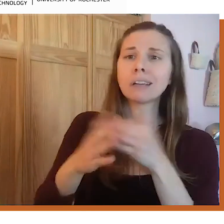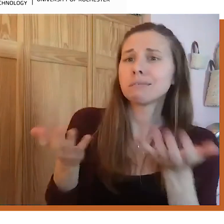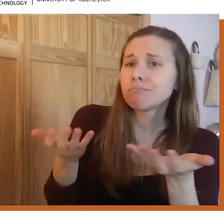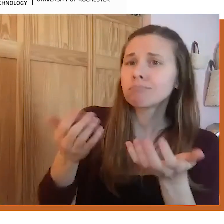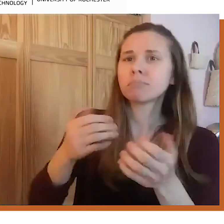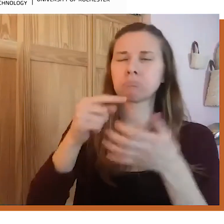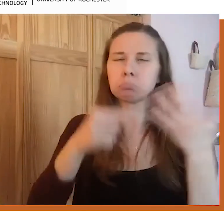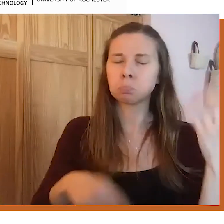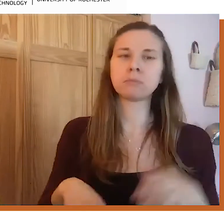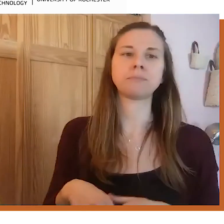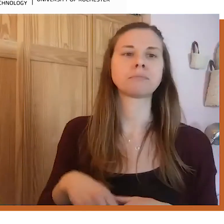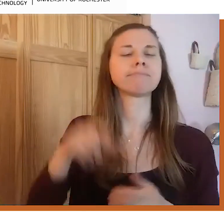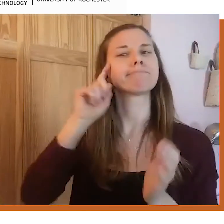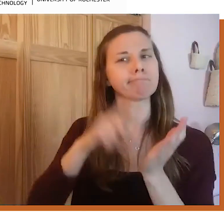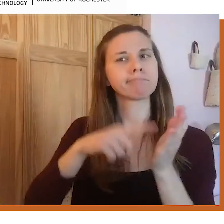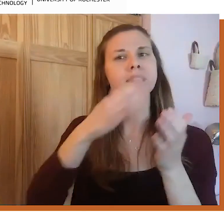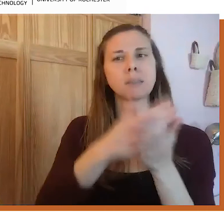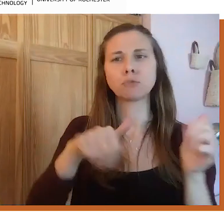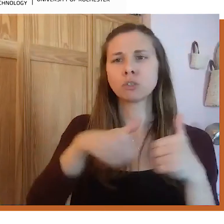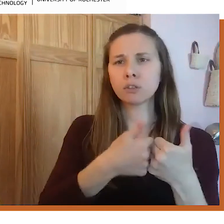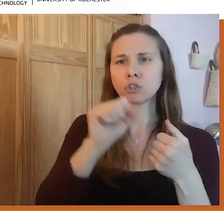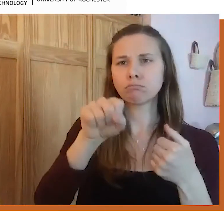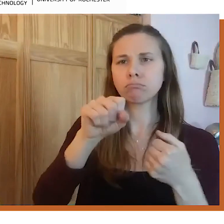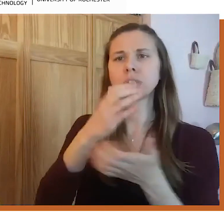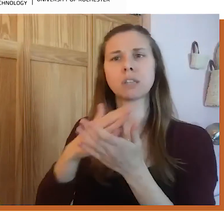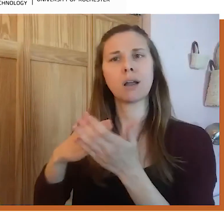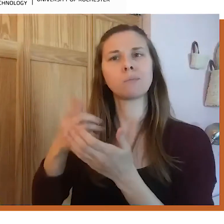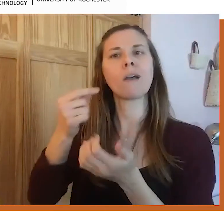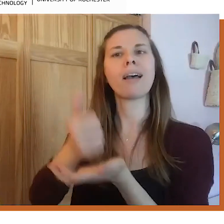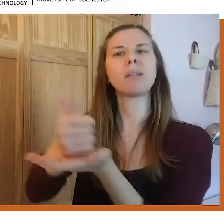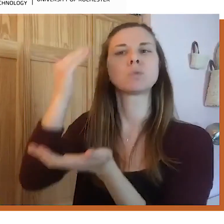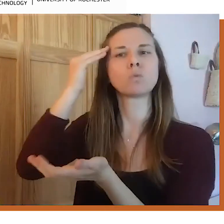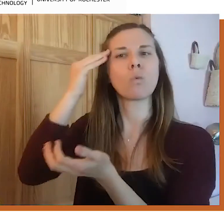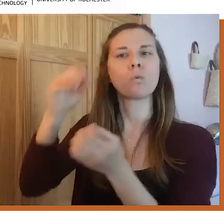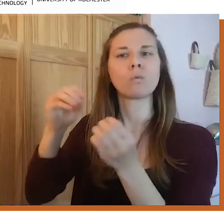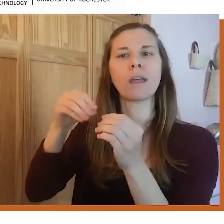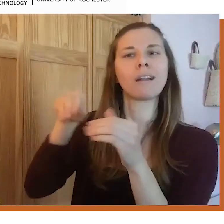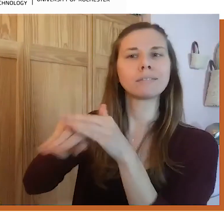what information they had access to. We also asked about birth control